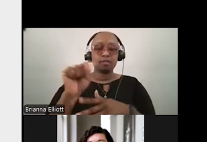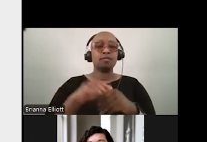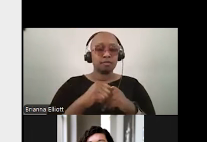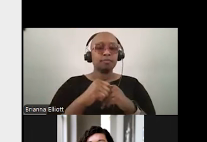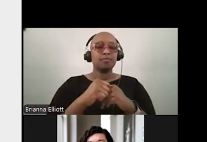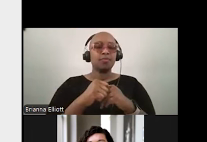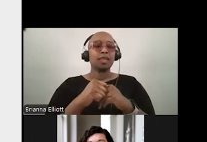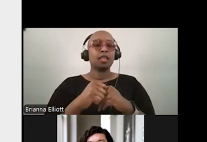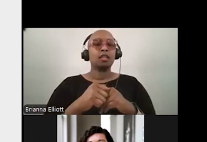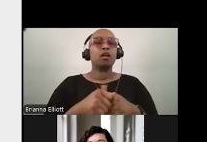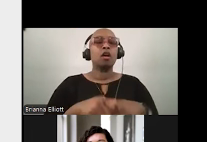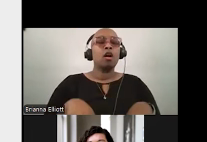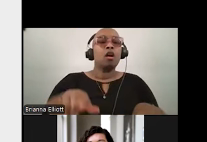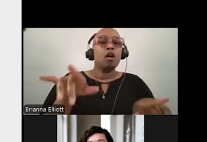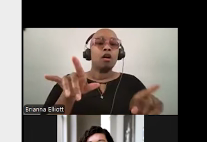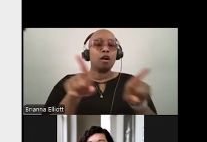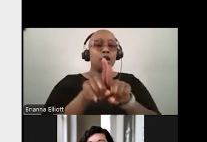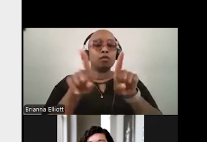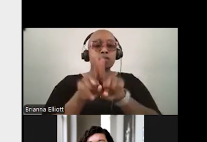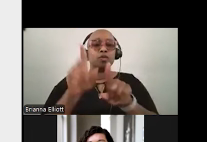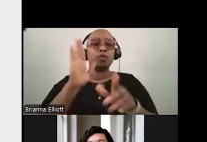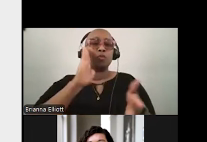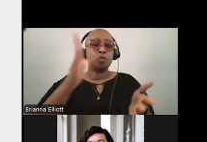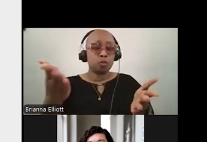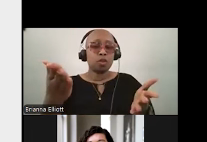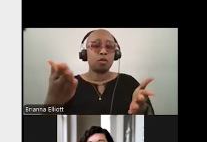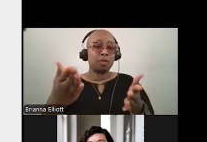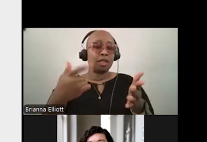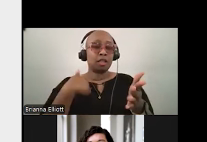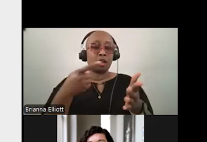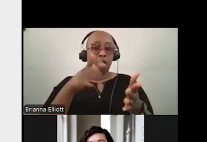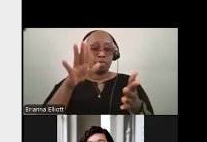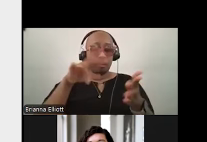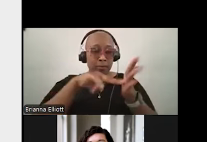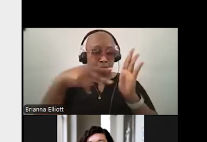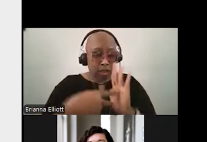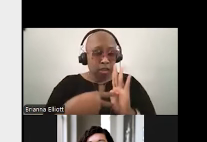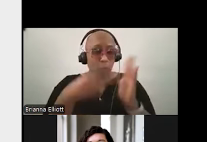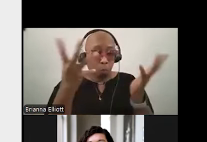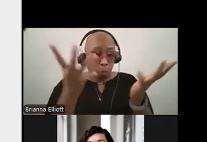going to talk about that. Also, talk about color contrast a little bit. So, normal text, you need